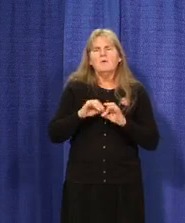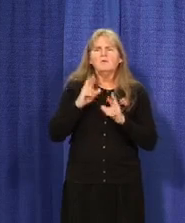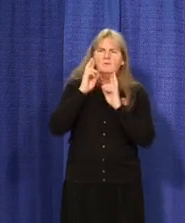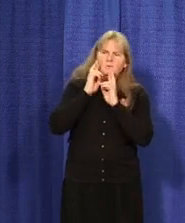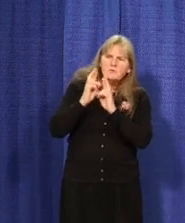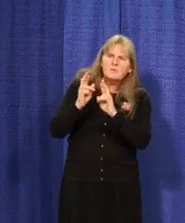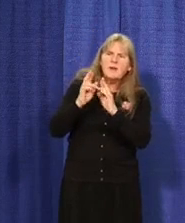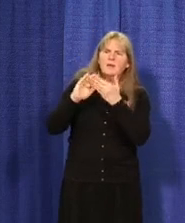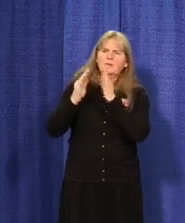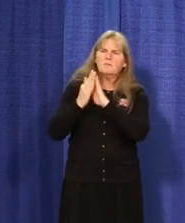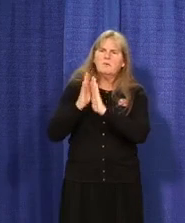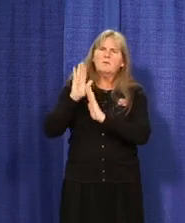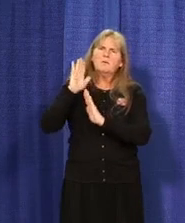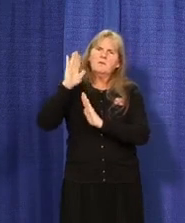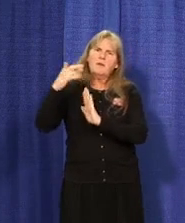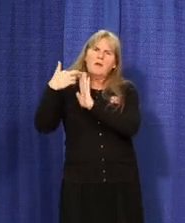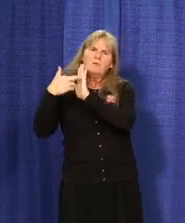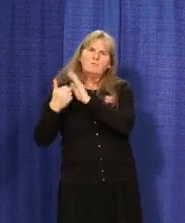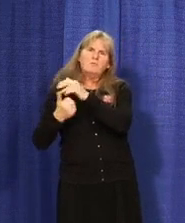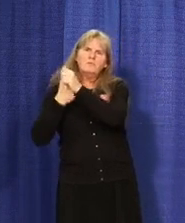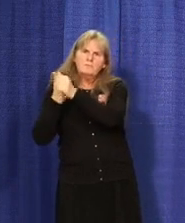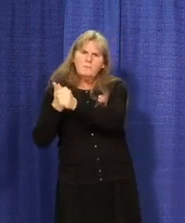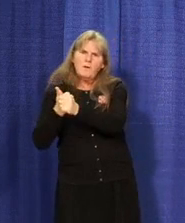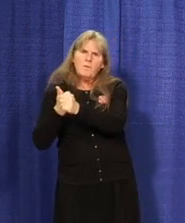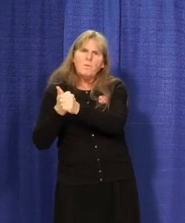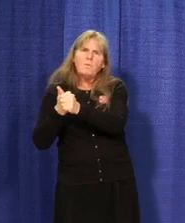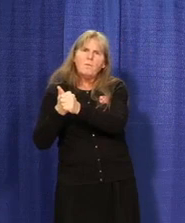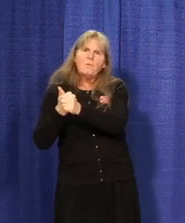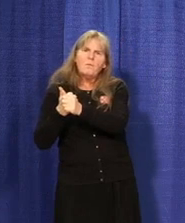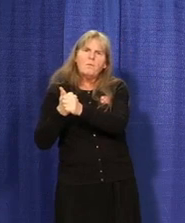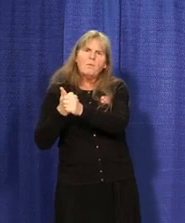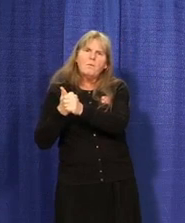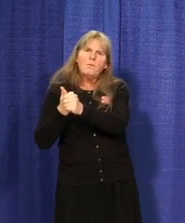wisely, to travel with respect.